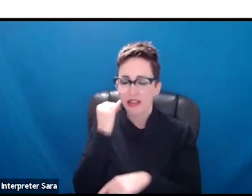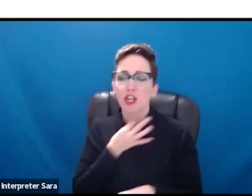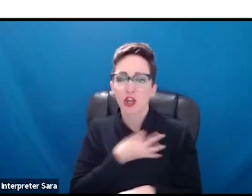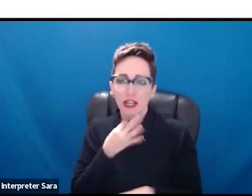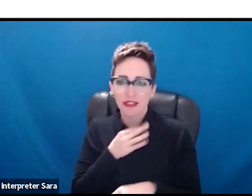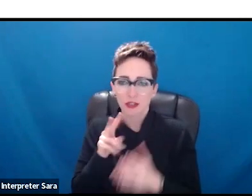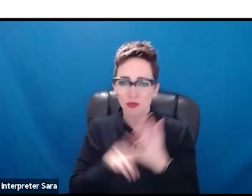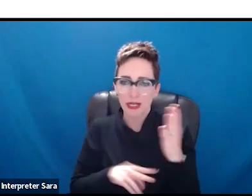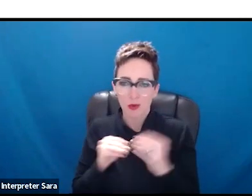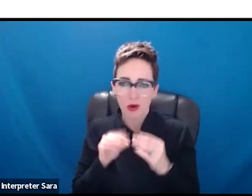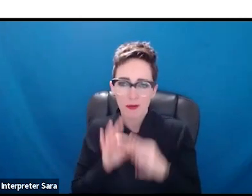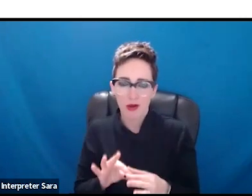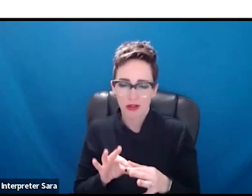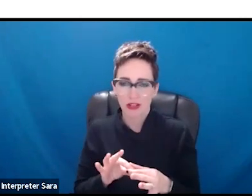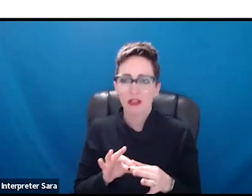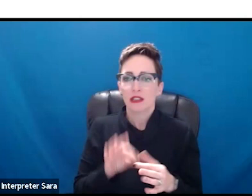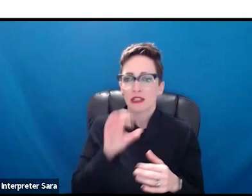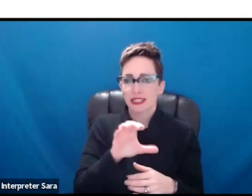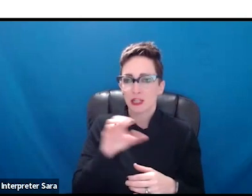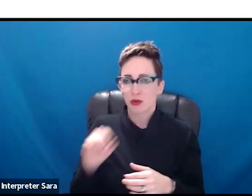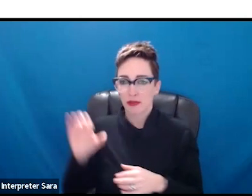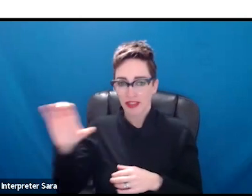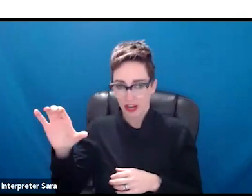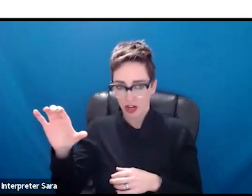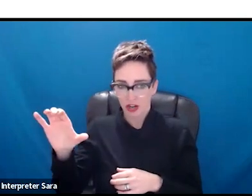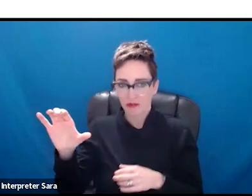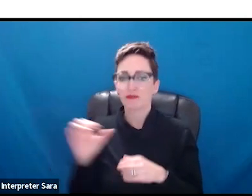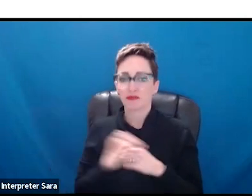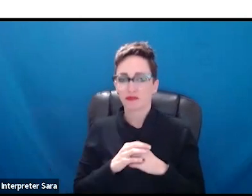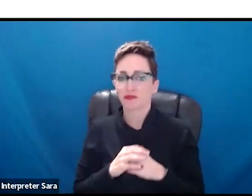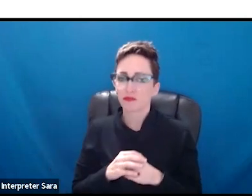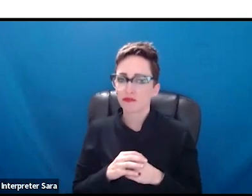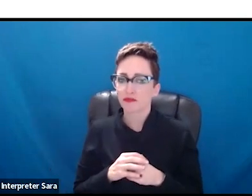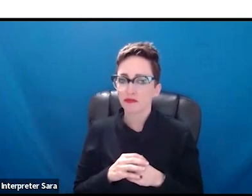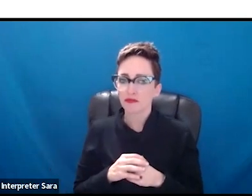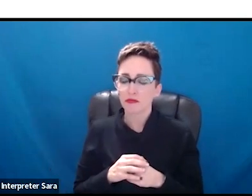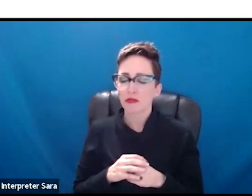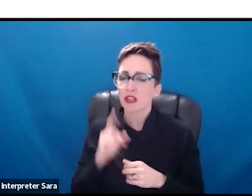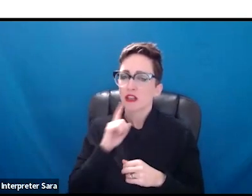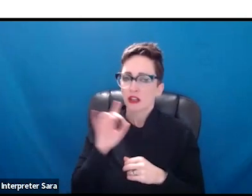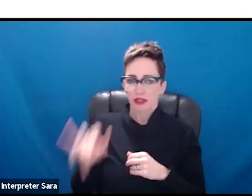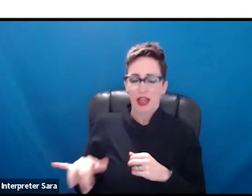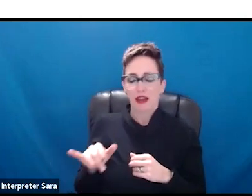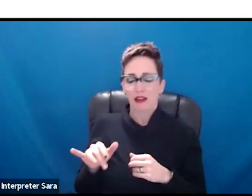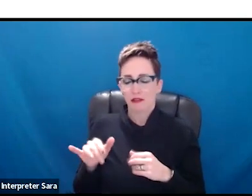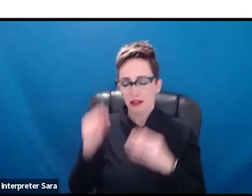The last couple of years have been focused on 988 and crisis services. I think it really gives you a nice compendium of almost